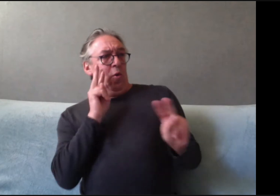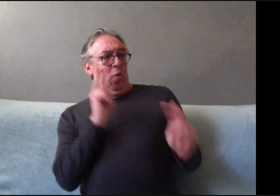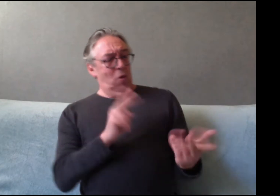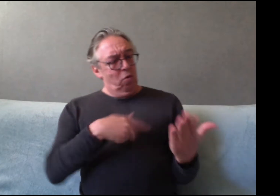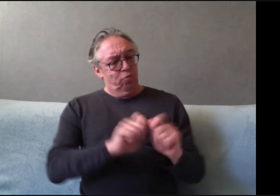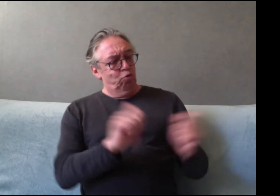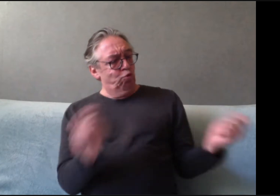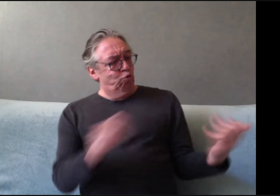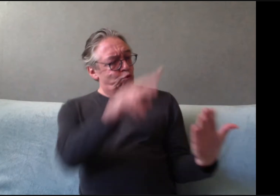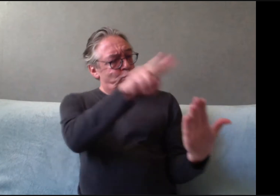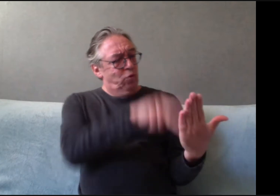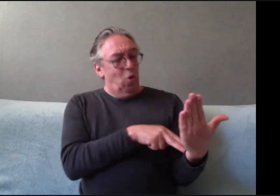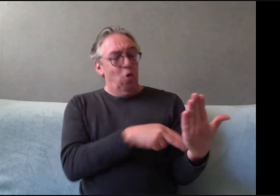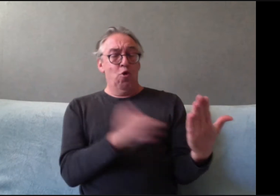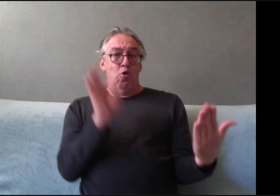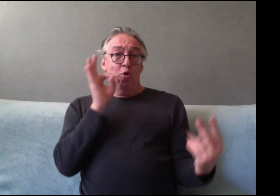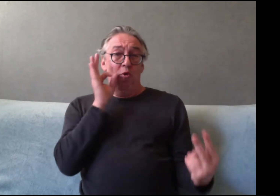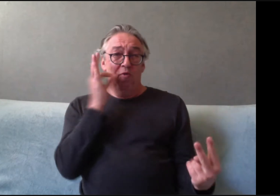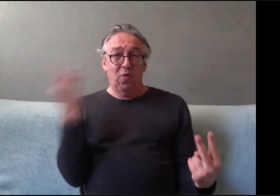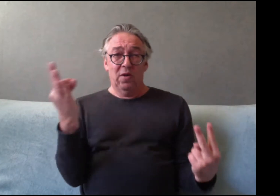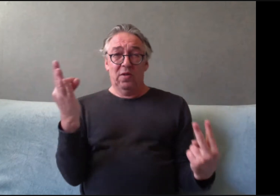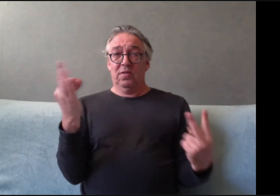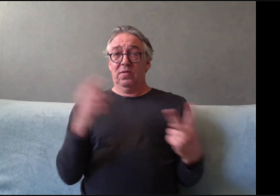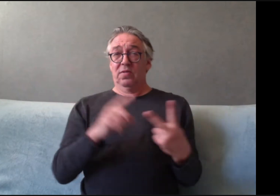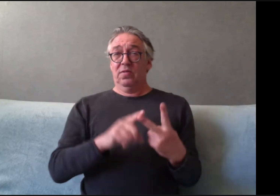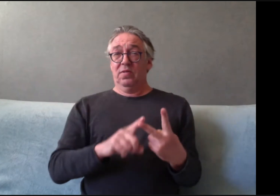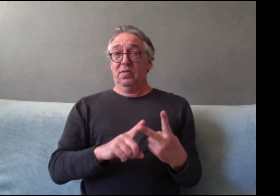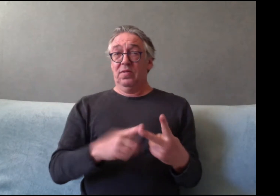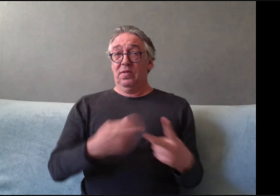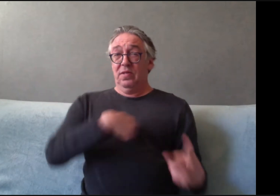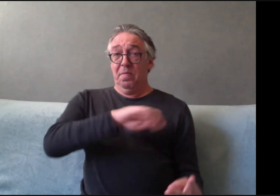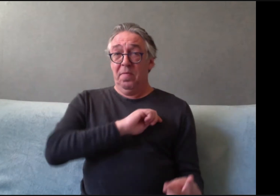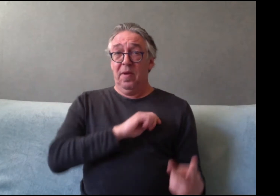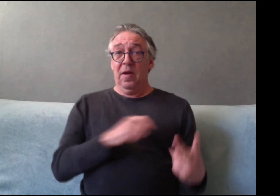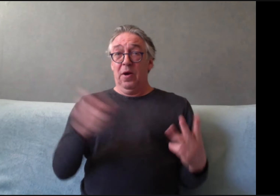in the States, in the United States, in the UK and elsewhere